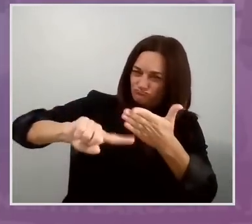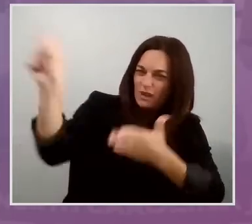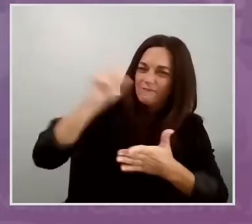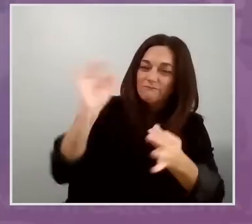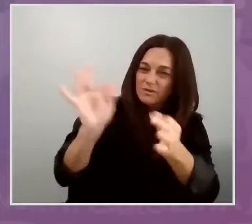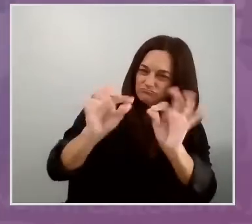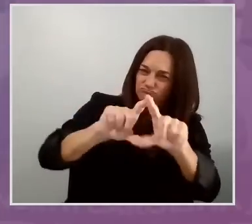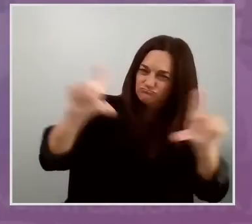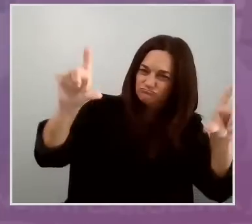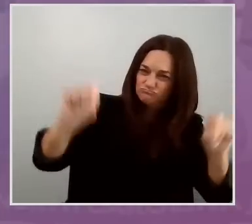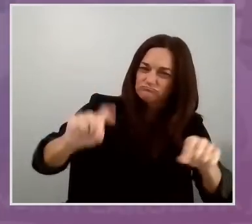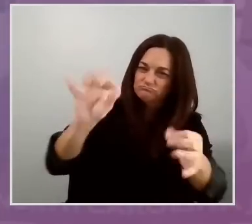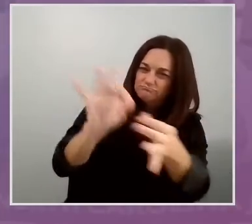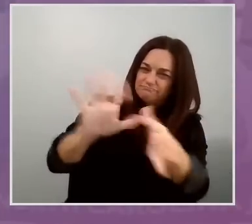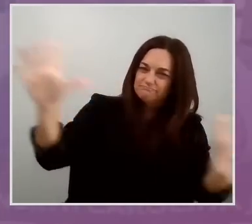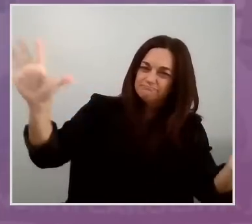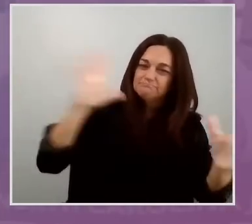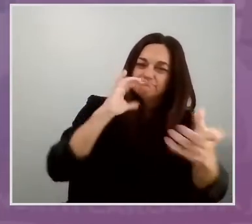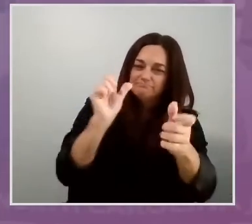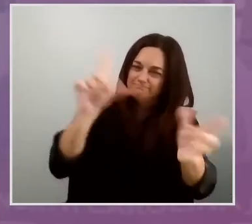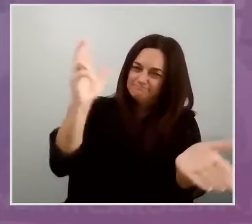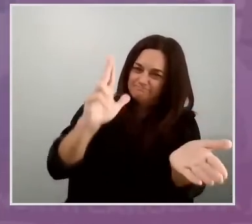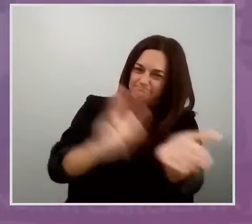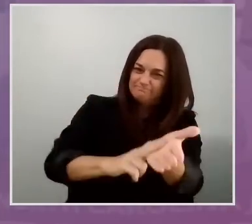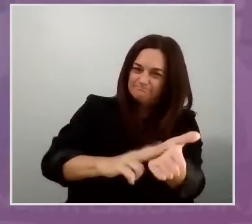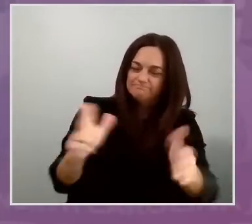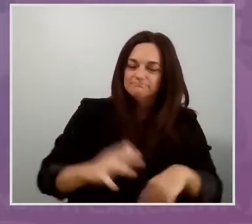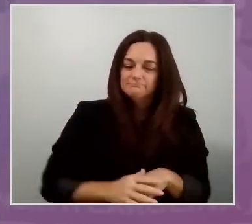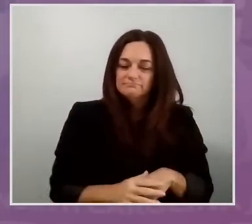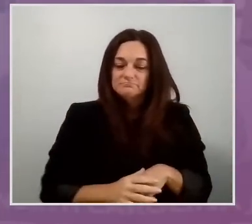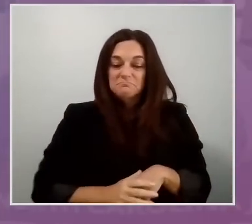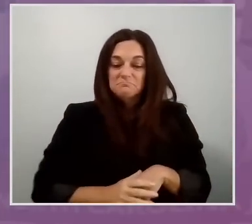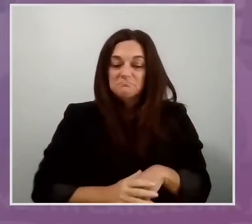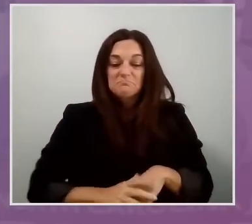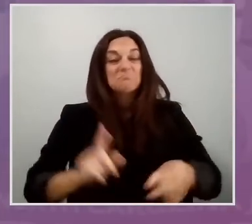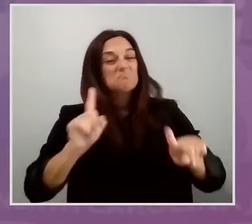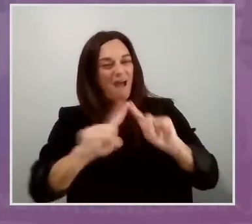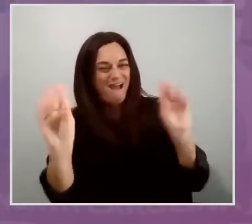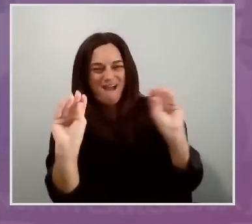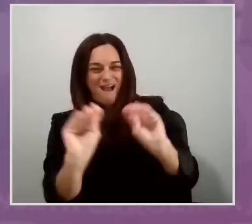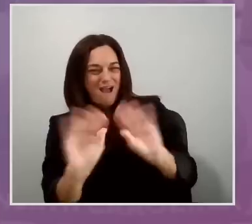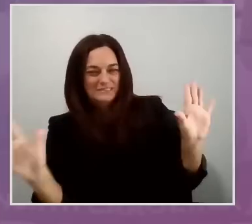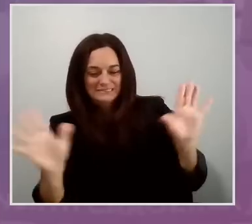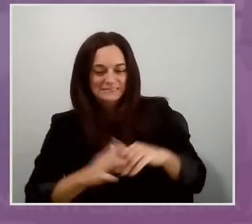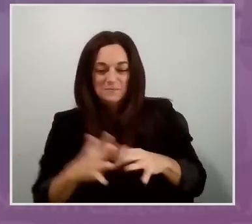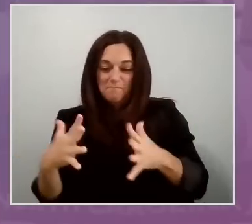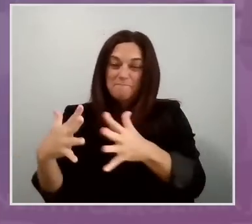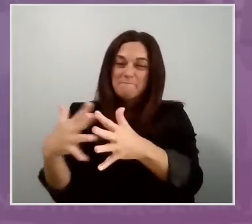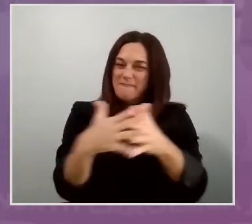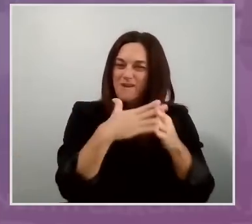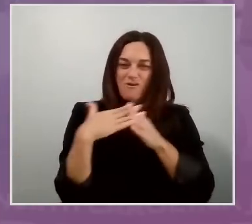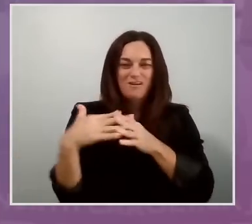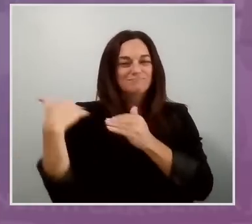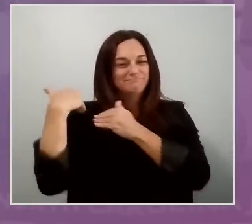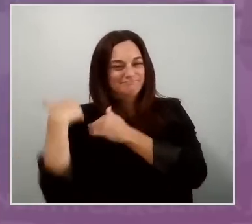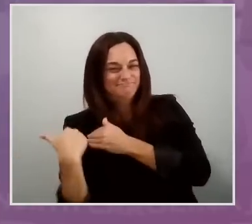INDEPENDENCE CASH AND DECREE